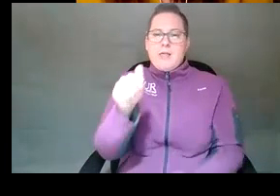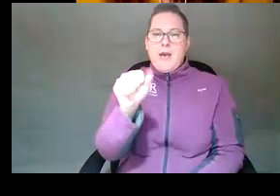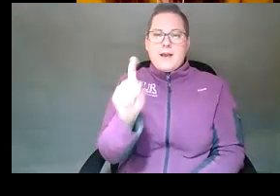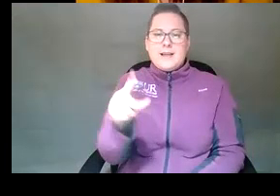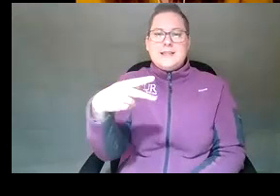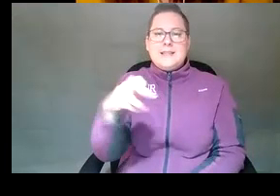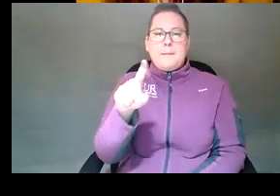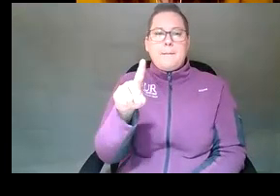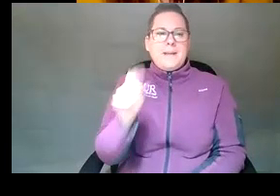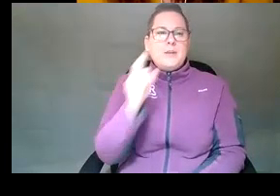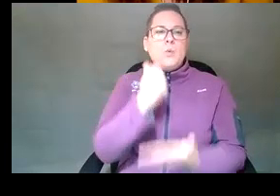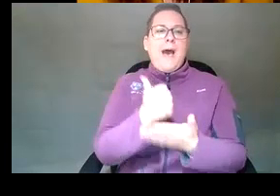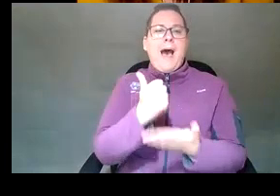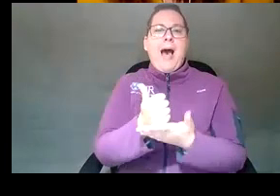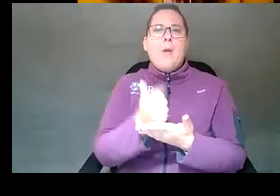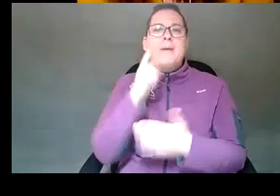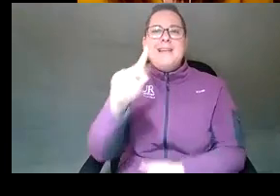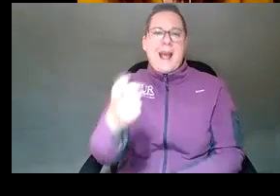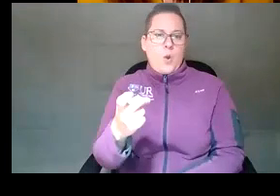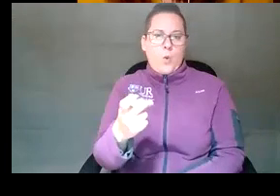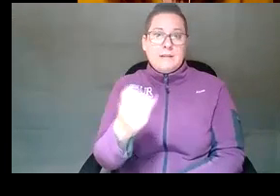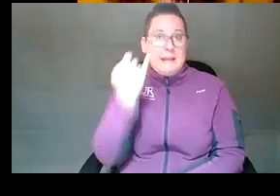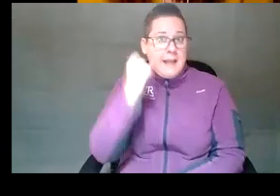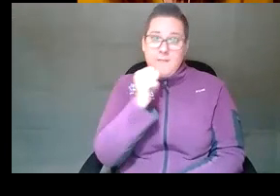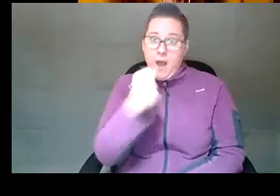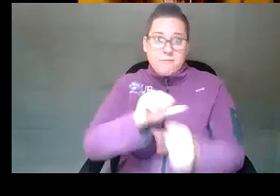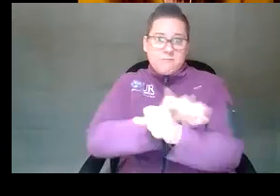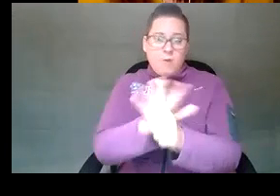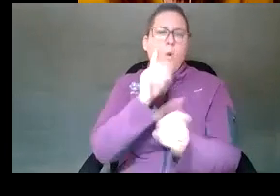it would have taken us years to get to this efficiency and convenience and diagnosis of